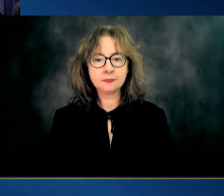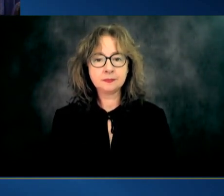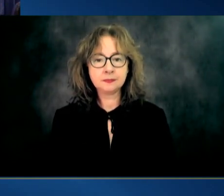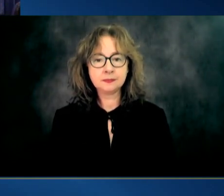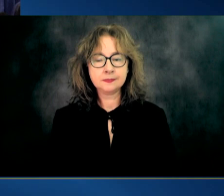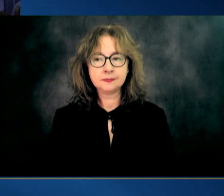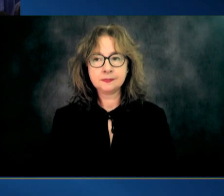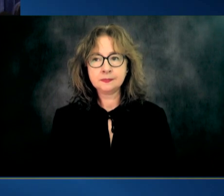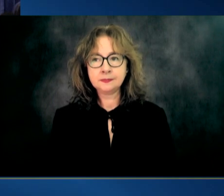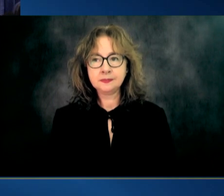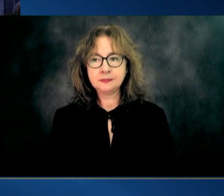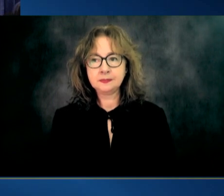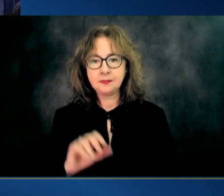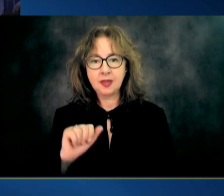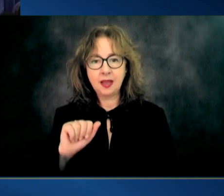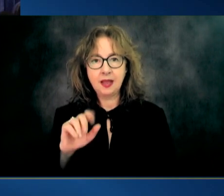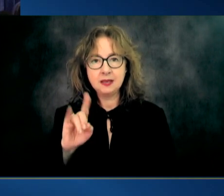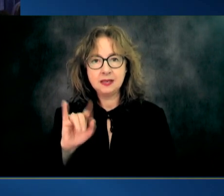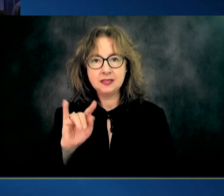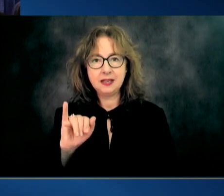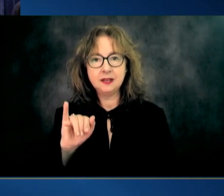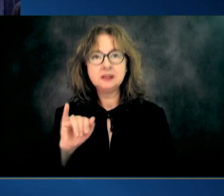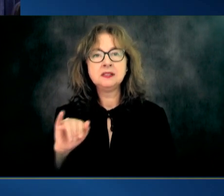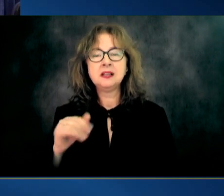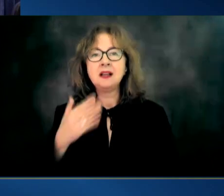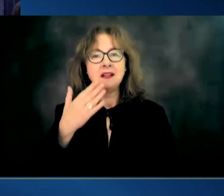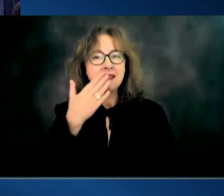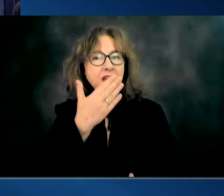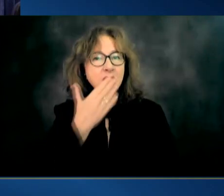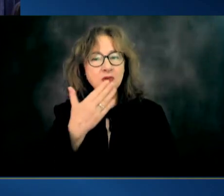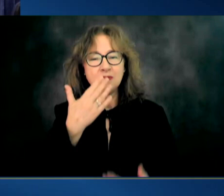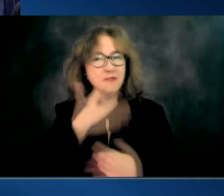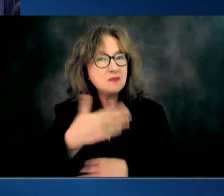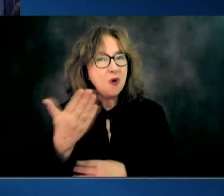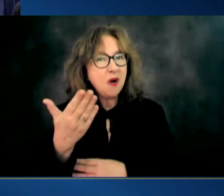Aditi Mallick: Good morning, everyone. We are the last panel before lunch. So, we don't take